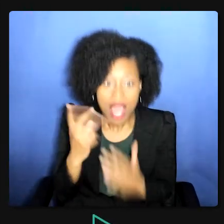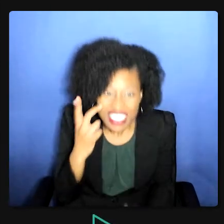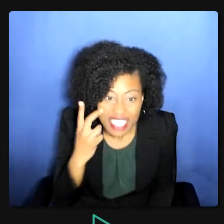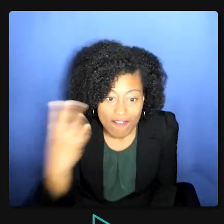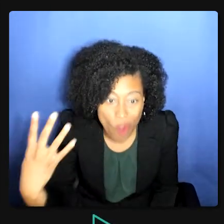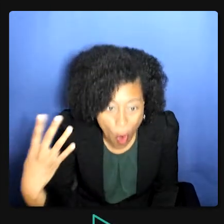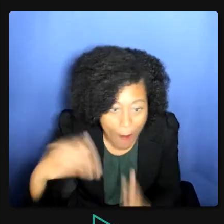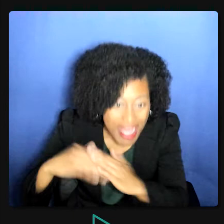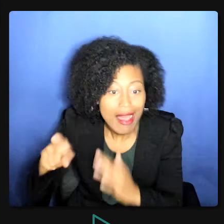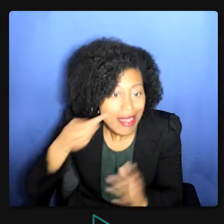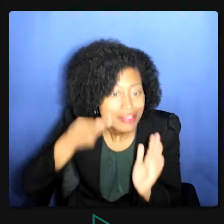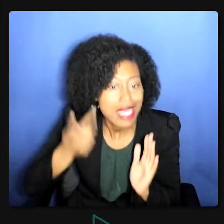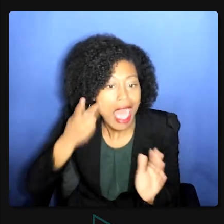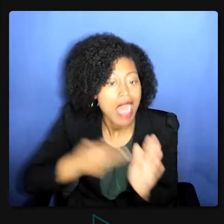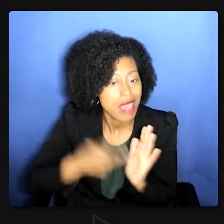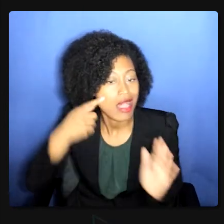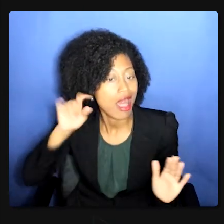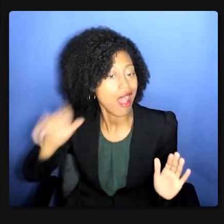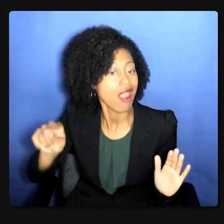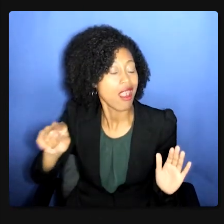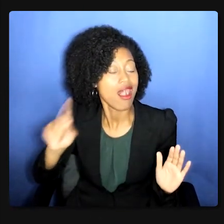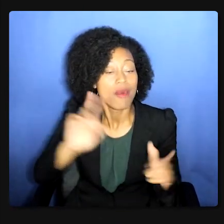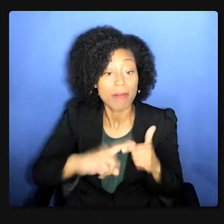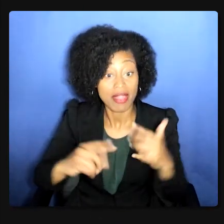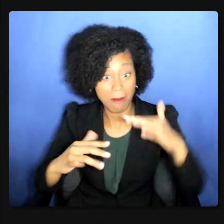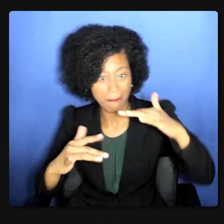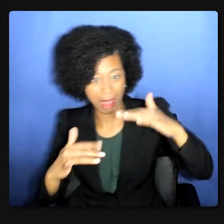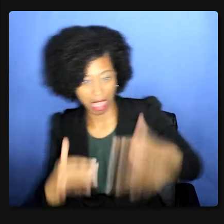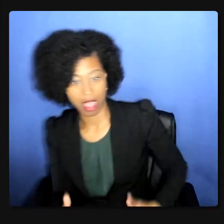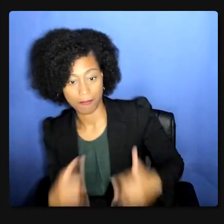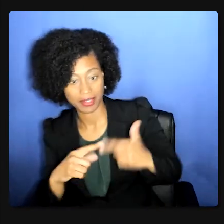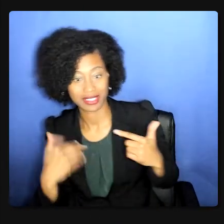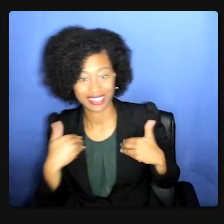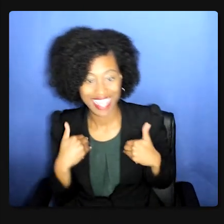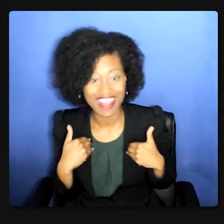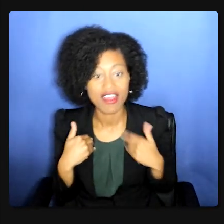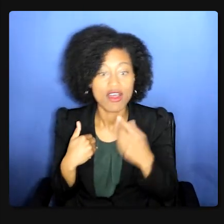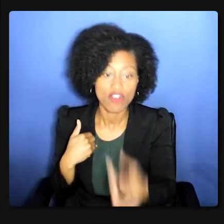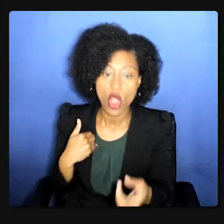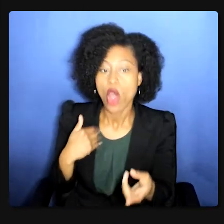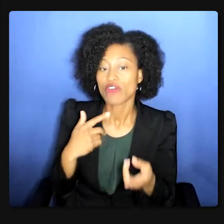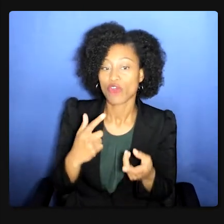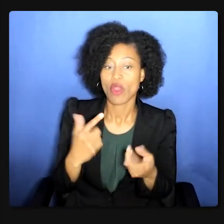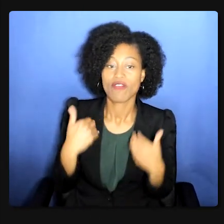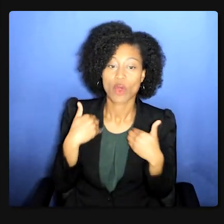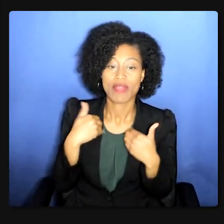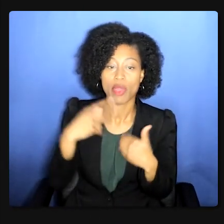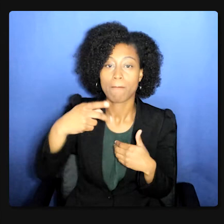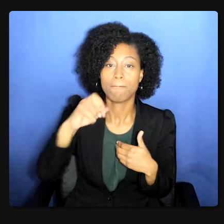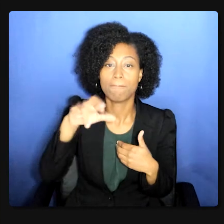[Amie] Yep. I recognize that. Four is the max. I recognize that. [Dimitris] And I'm going to go to the bottom, right, where you have the port specification.